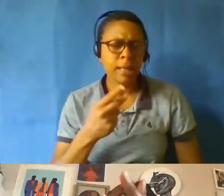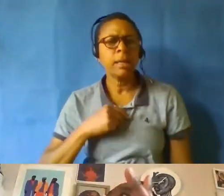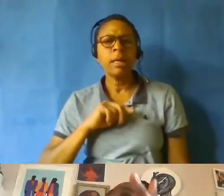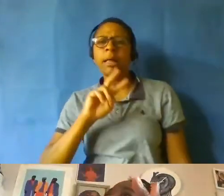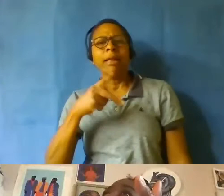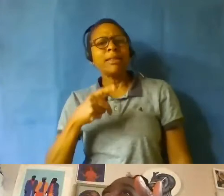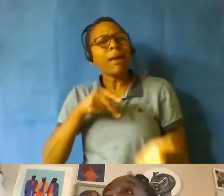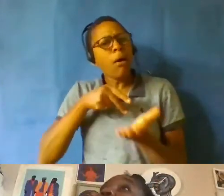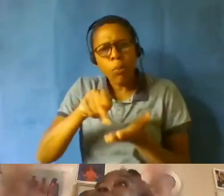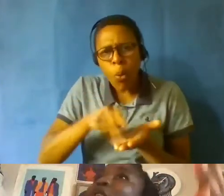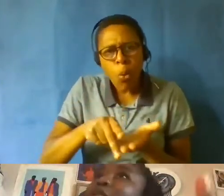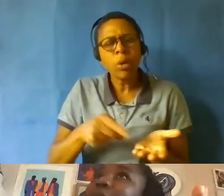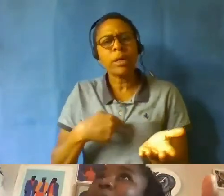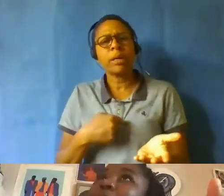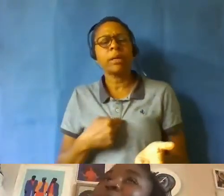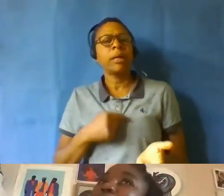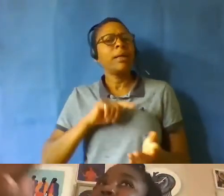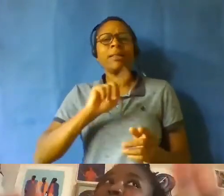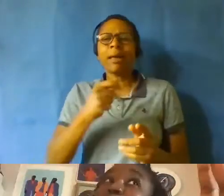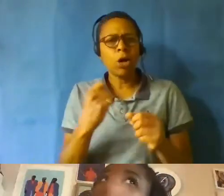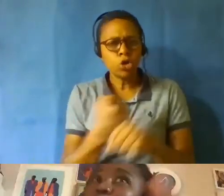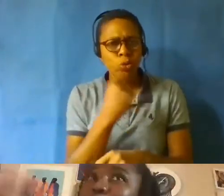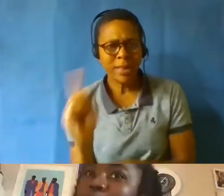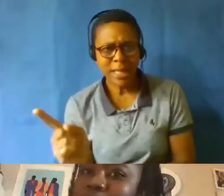in terms of their lack of them and how can they also be both of these other